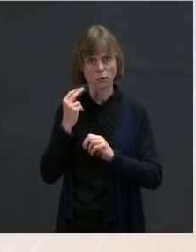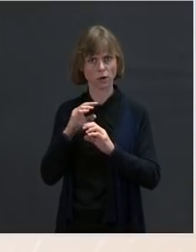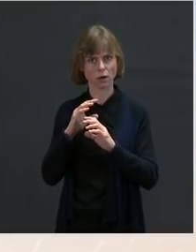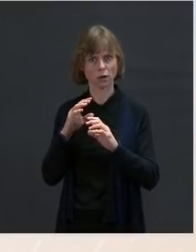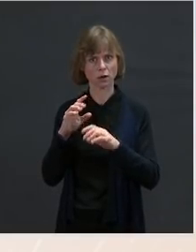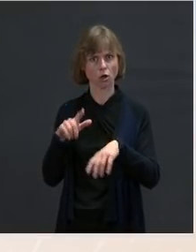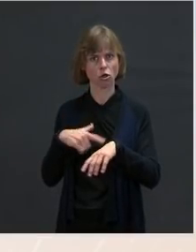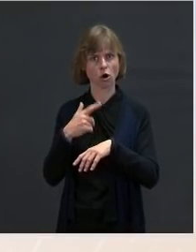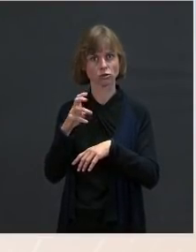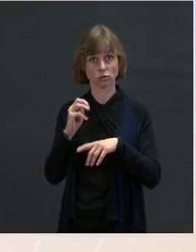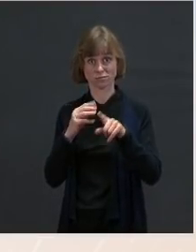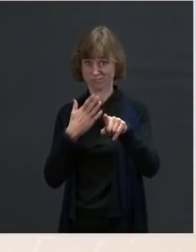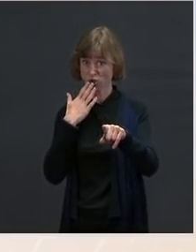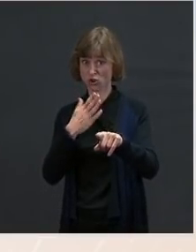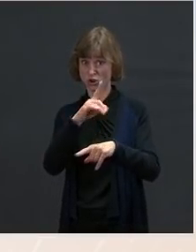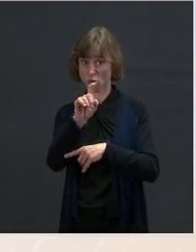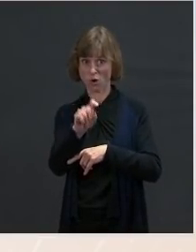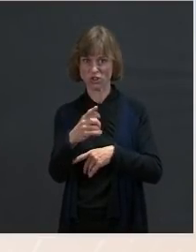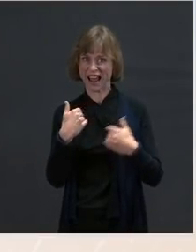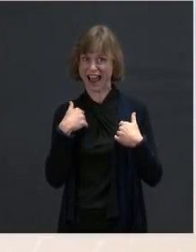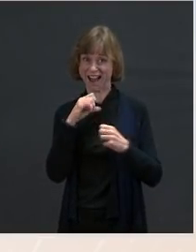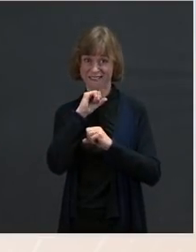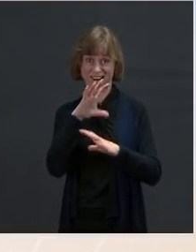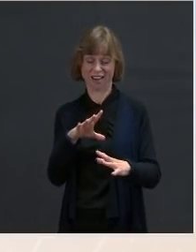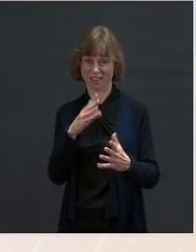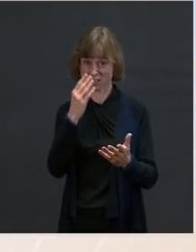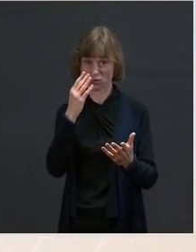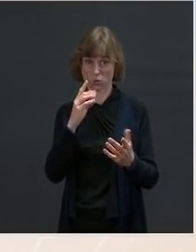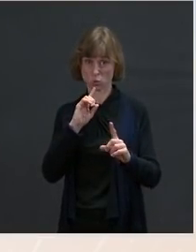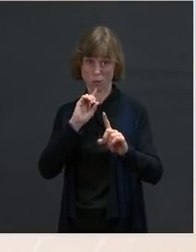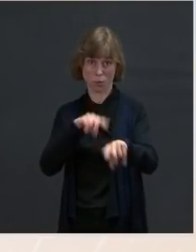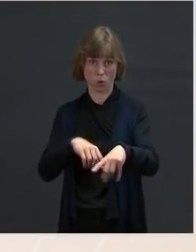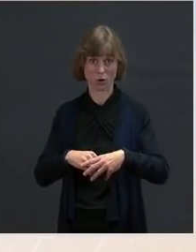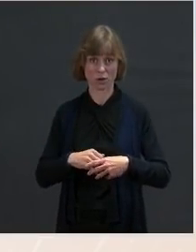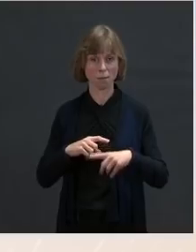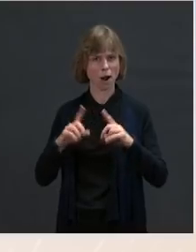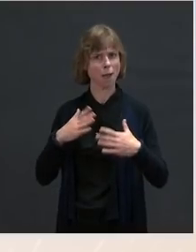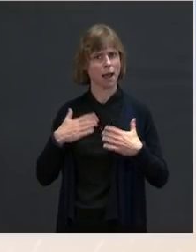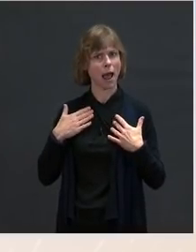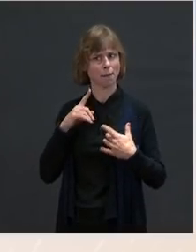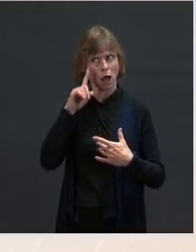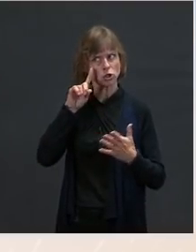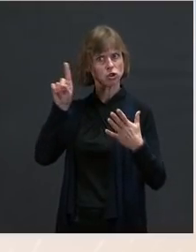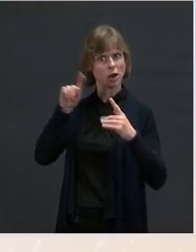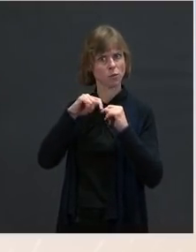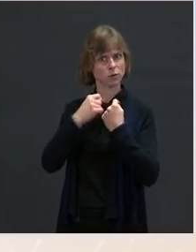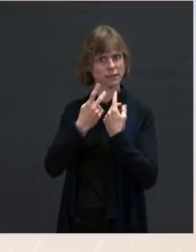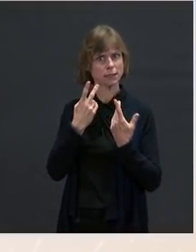Ms. Psaki: It's a great question. I don't have anything to report out for you, but I'm happy to check with our team and see if that's under consideration.